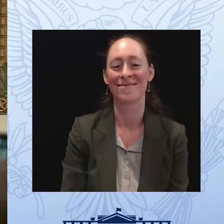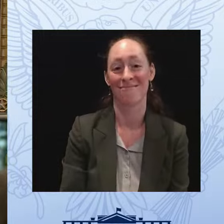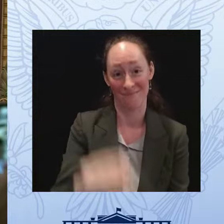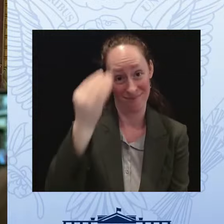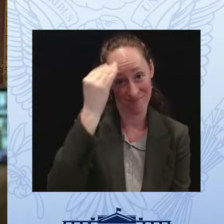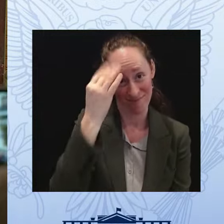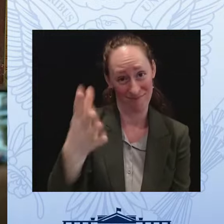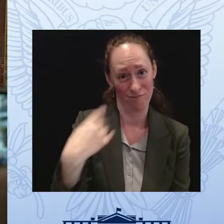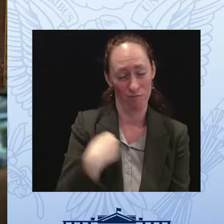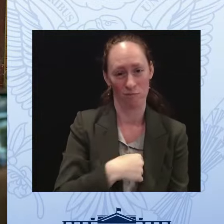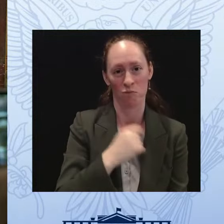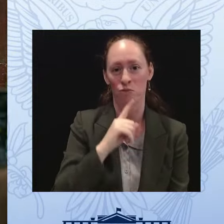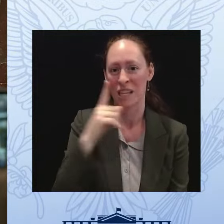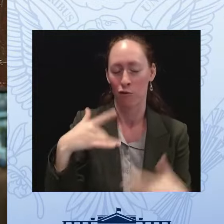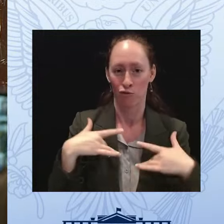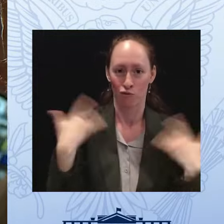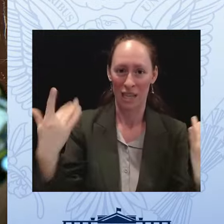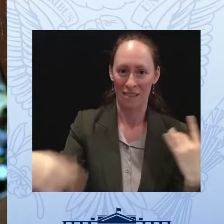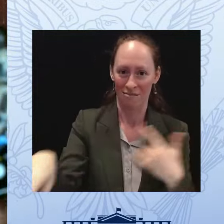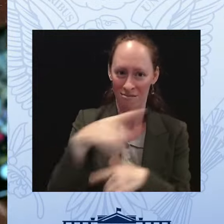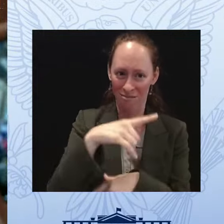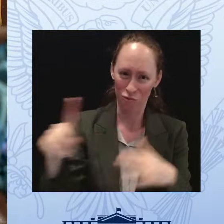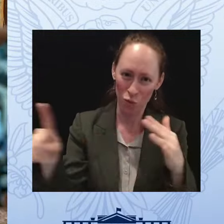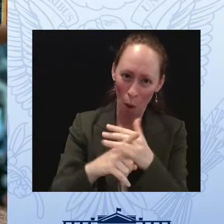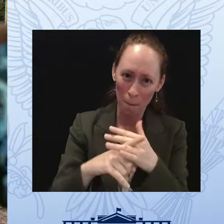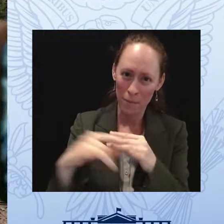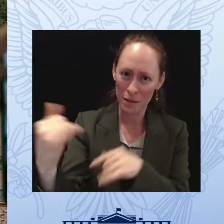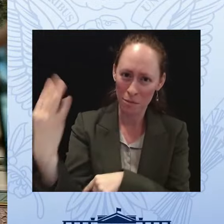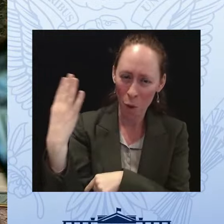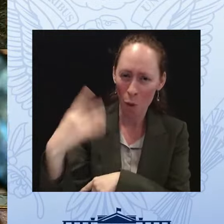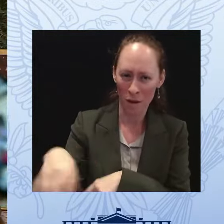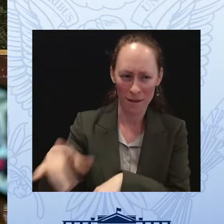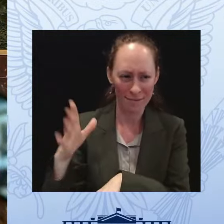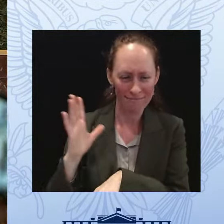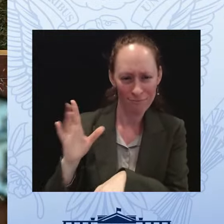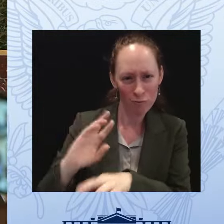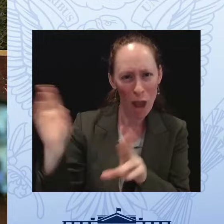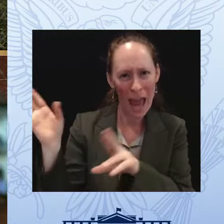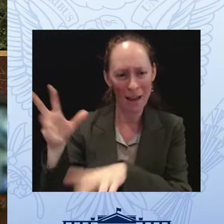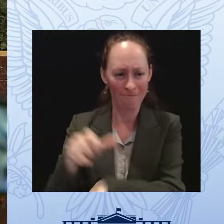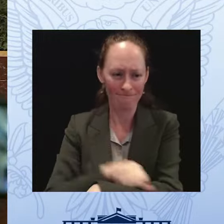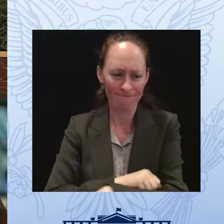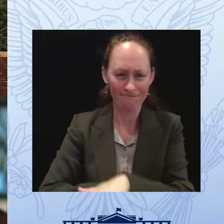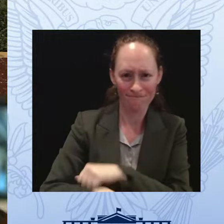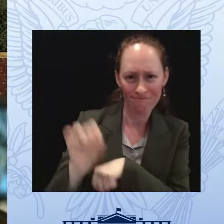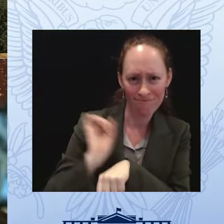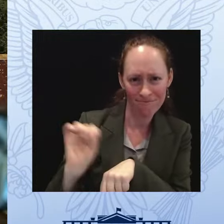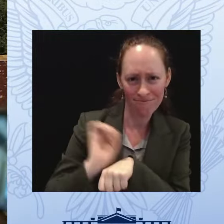As I said earlier, we know that child care is so important for all the reasons gets kids ready to learn,